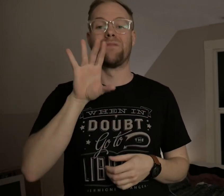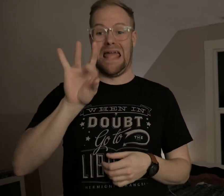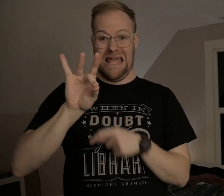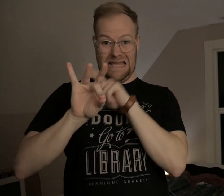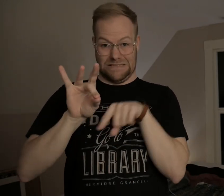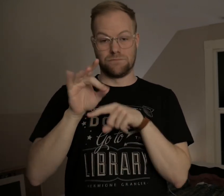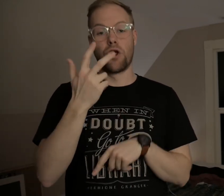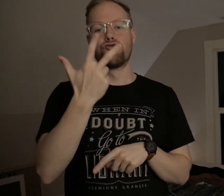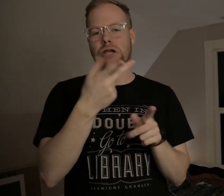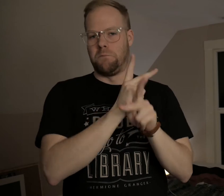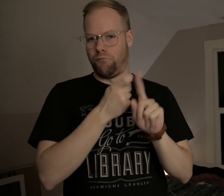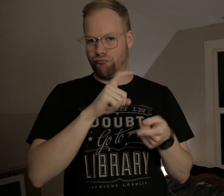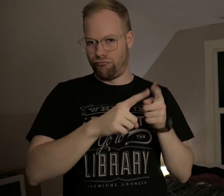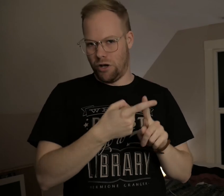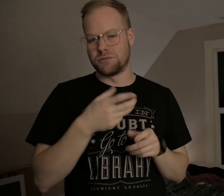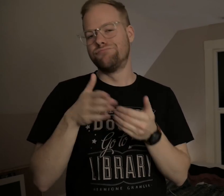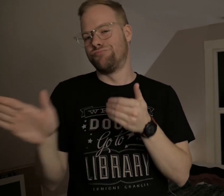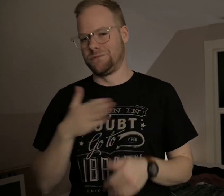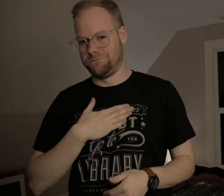Out of those 8, three were borrowed from friends, and the rest were mine.